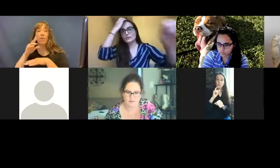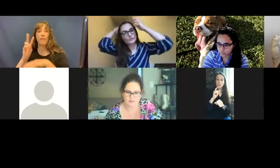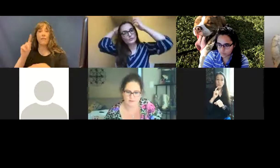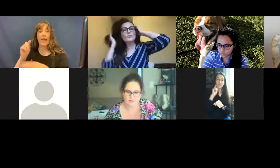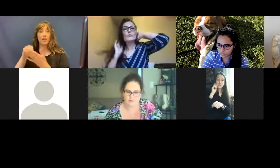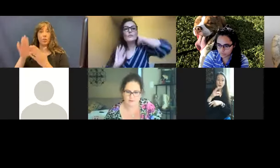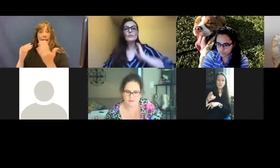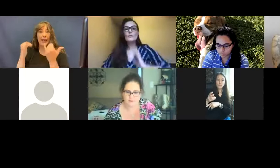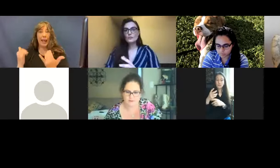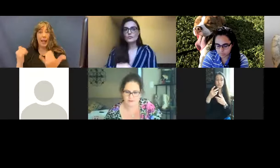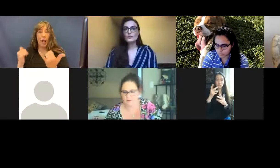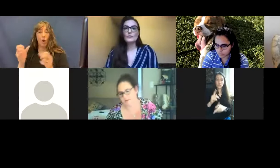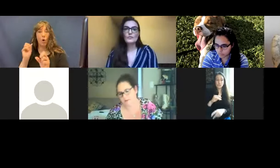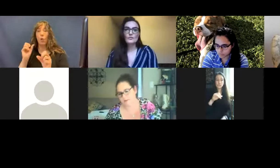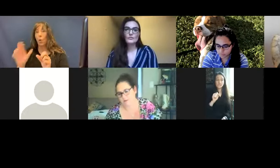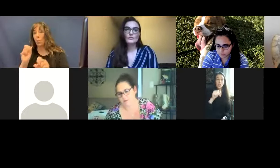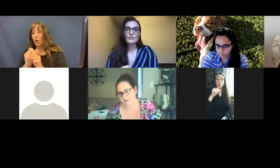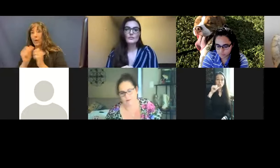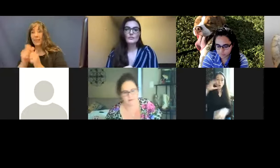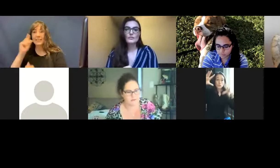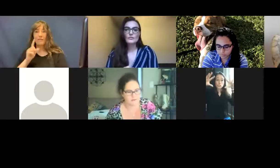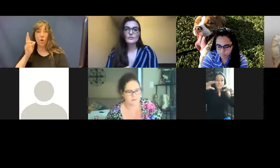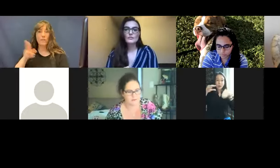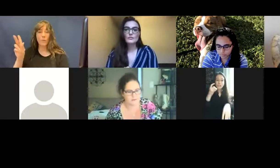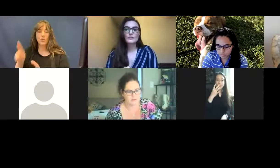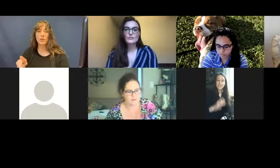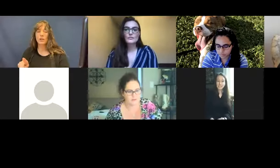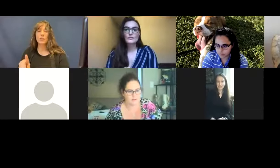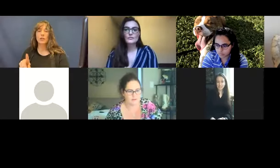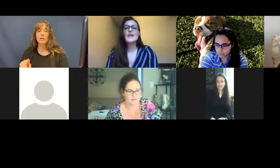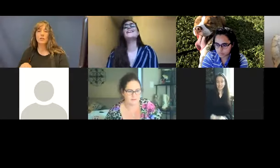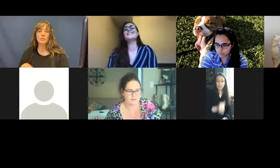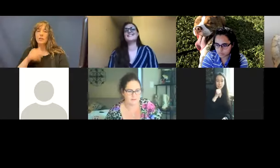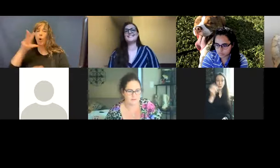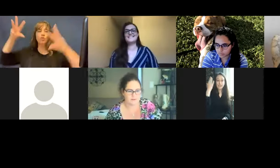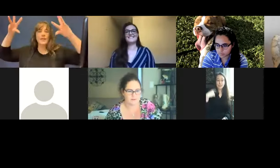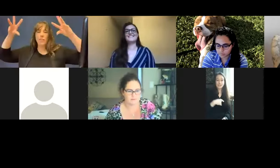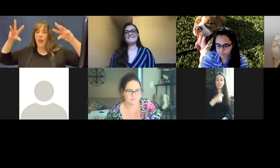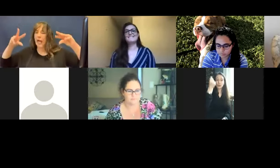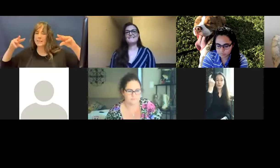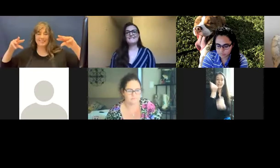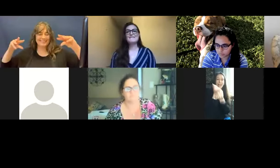with a Deaf or hard of hearing person is don't turn down the lights. Don't expect us to understand